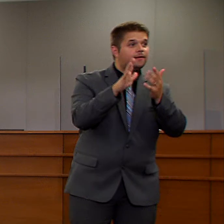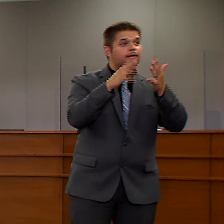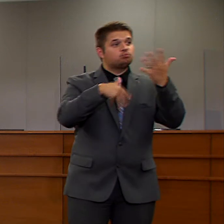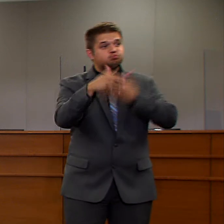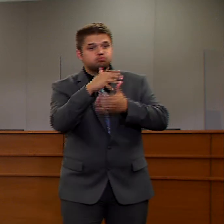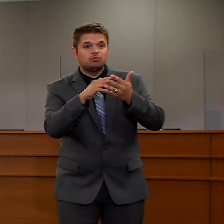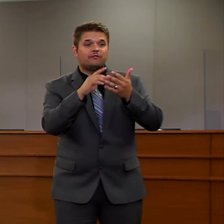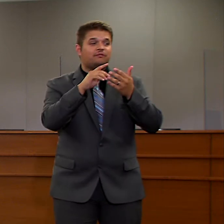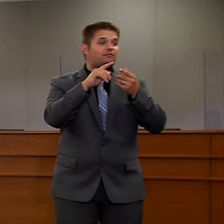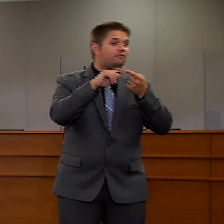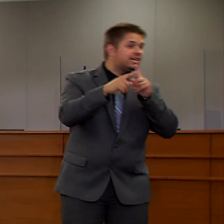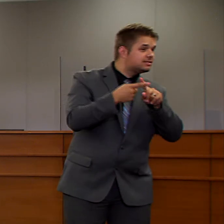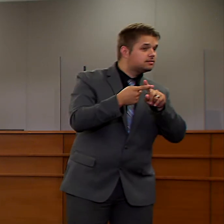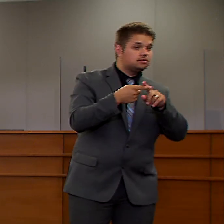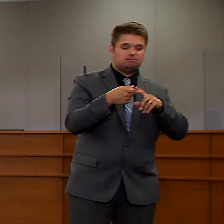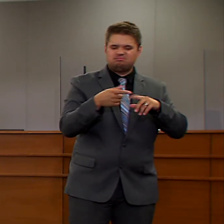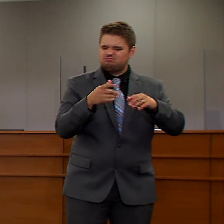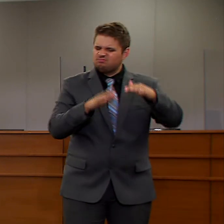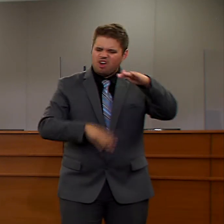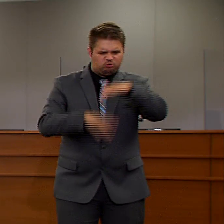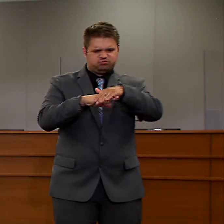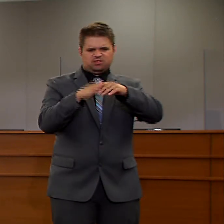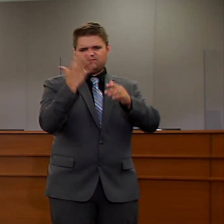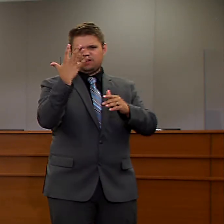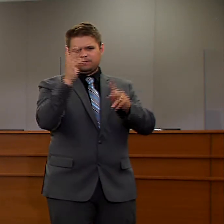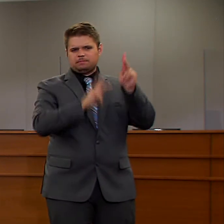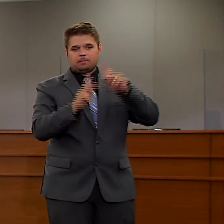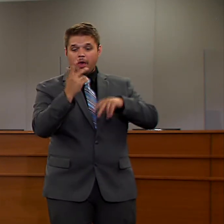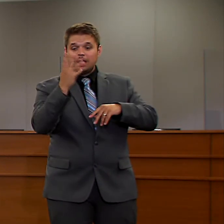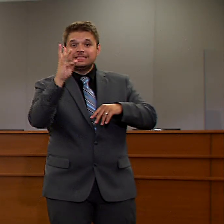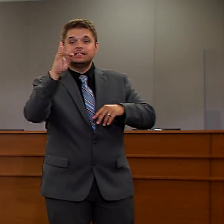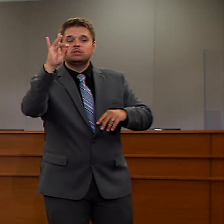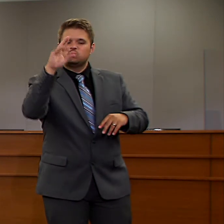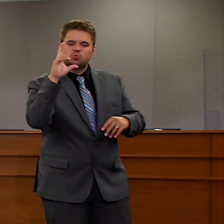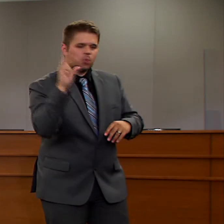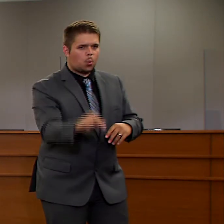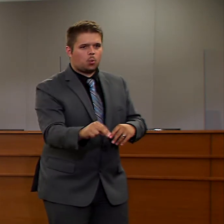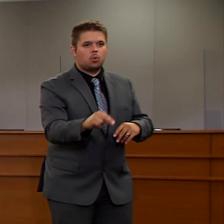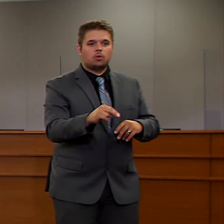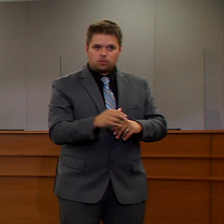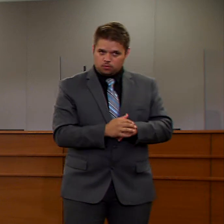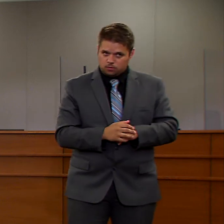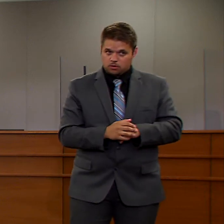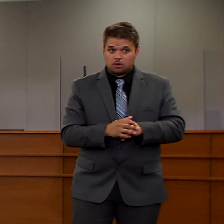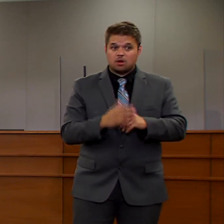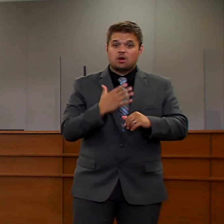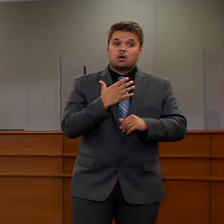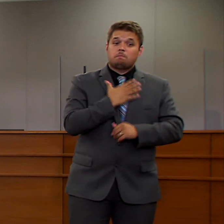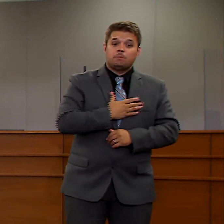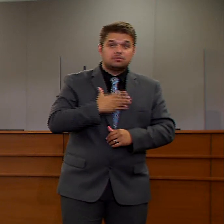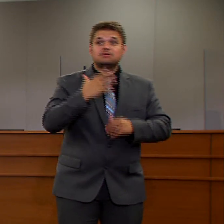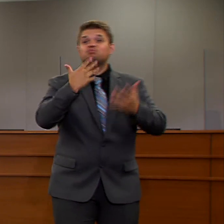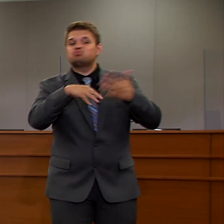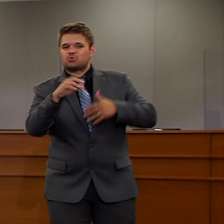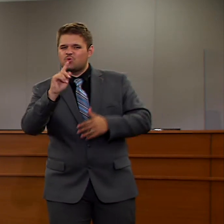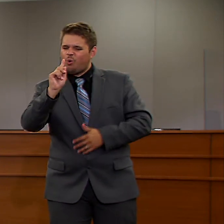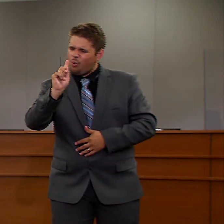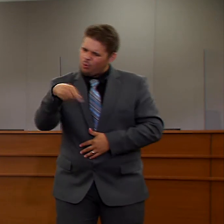or fewer people, meet outdoors, make sure that you're all wearing masks and staying at